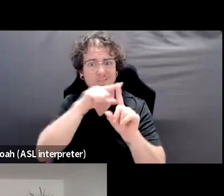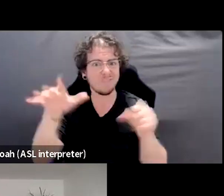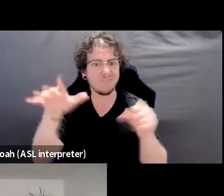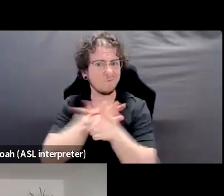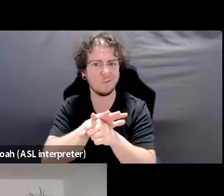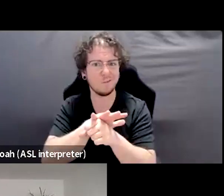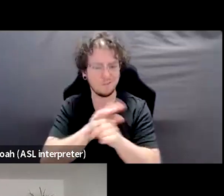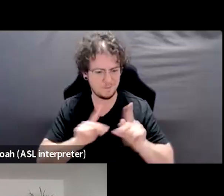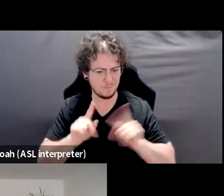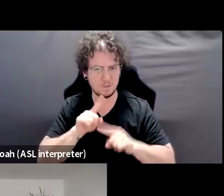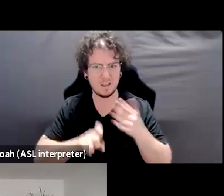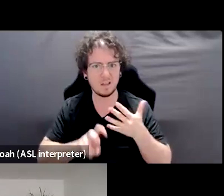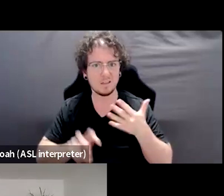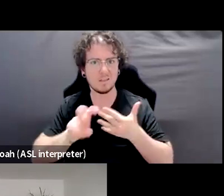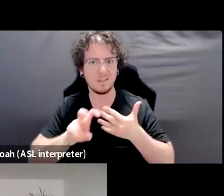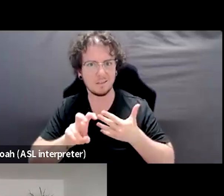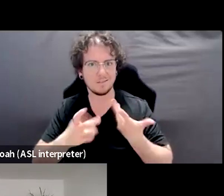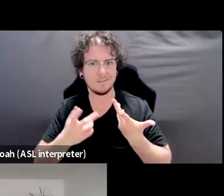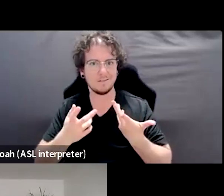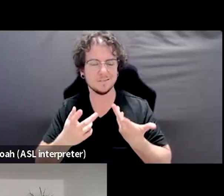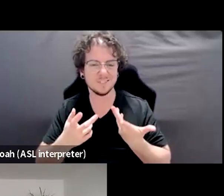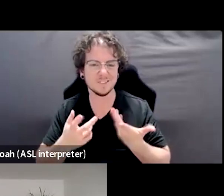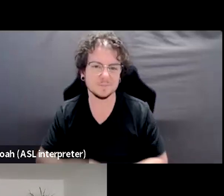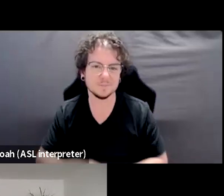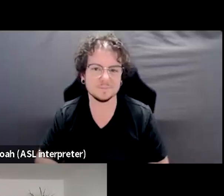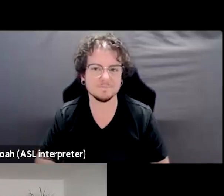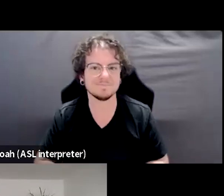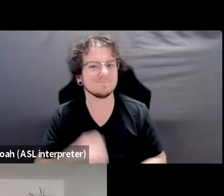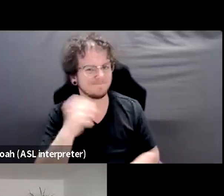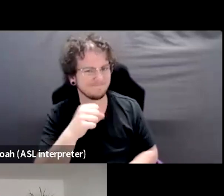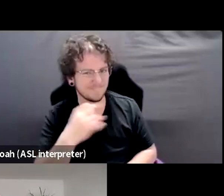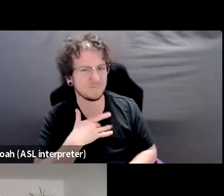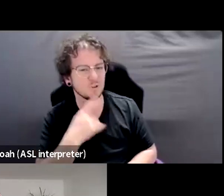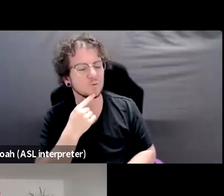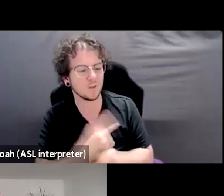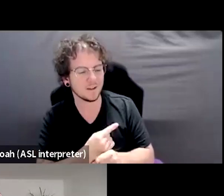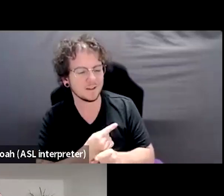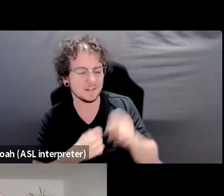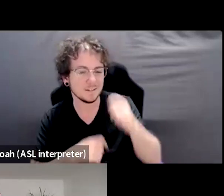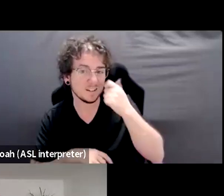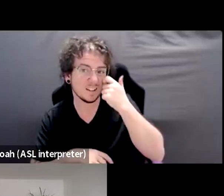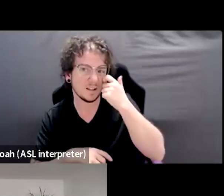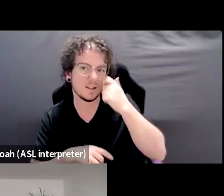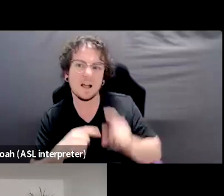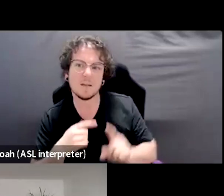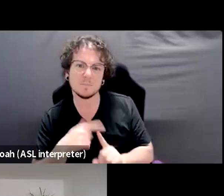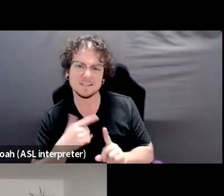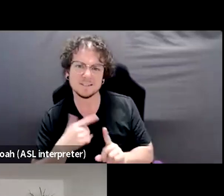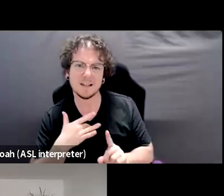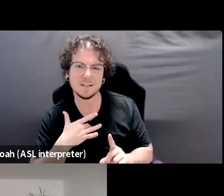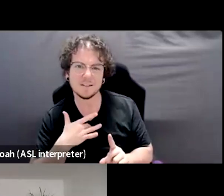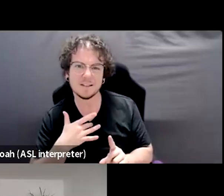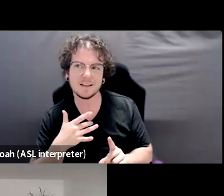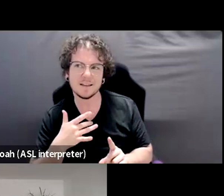Yeah, I think you're right. As well as, I think the notion of 50 being part of this data set,